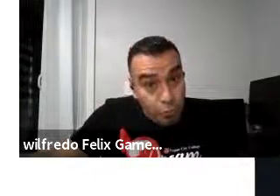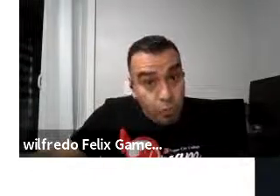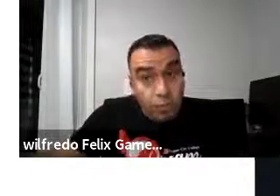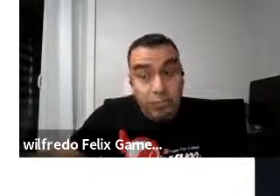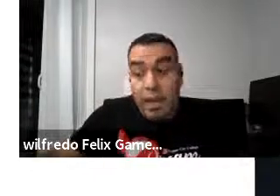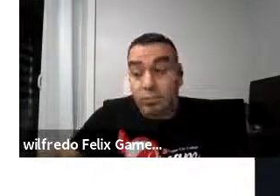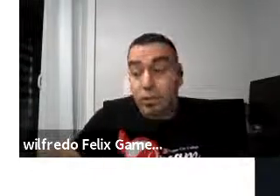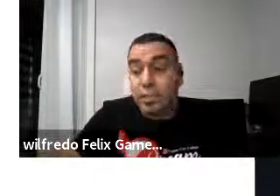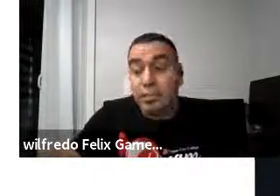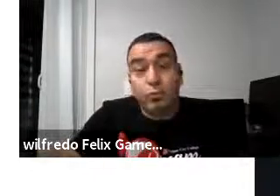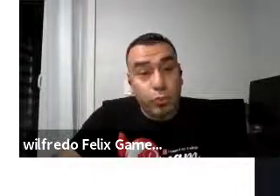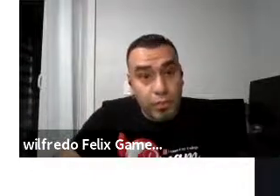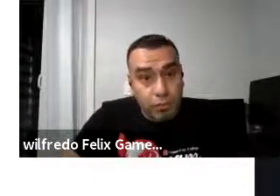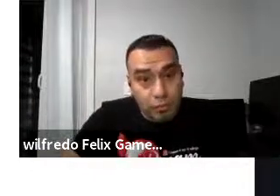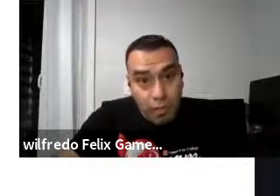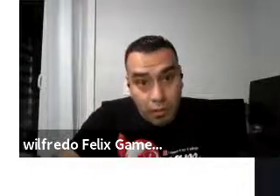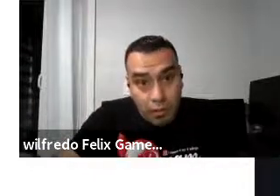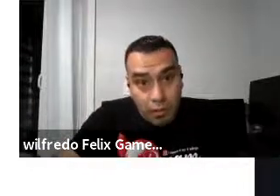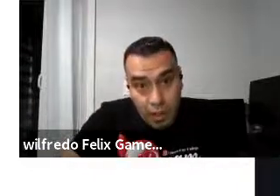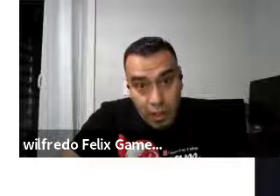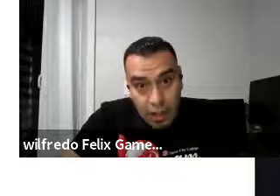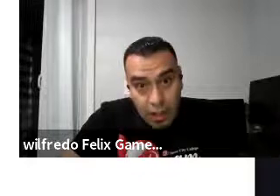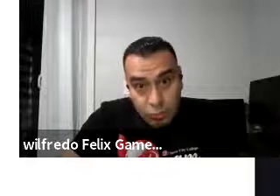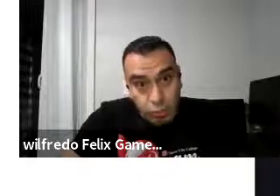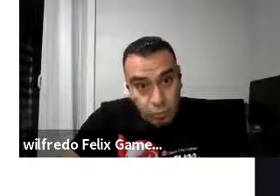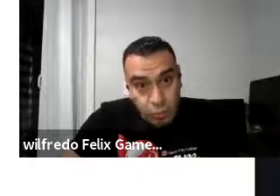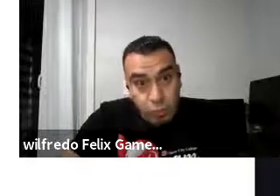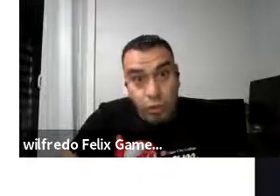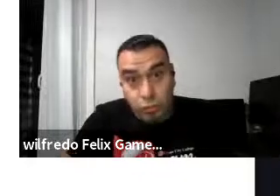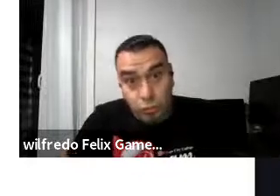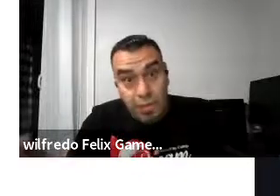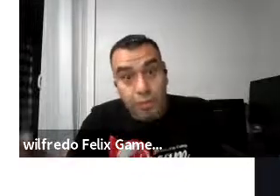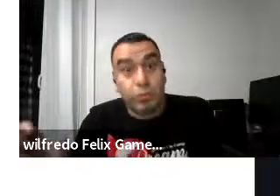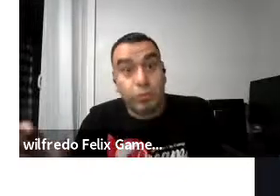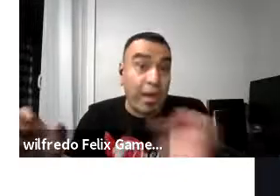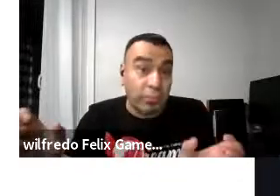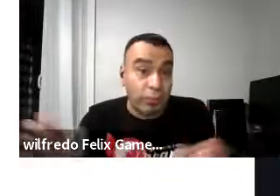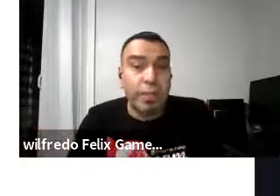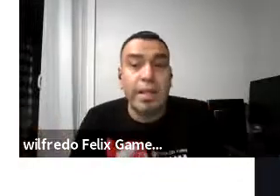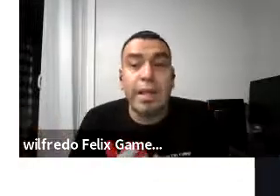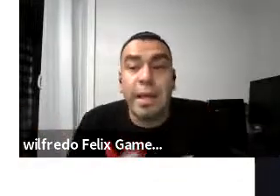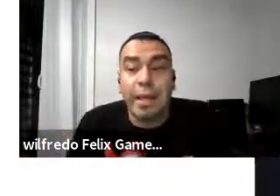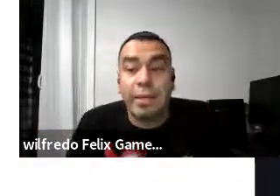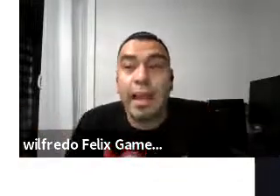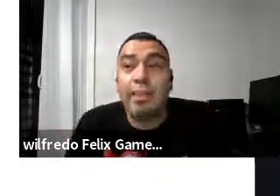even Community College as long as they do three years of other schools or community college in combination with a high school and